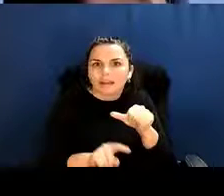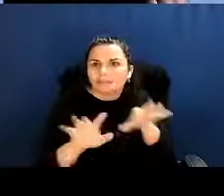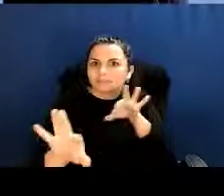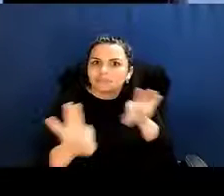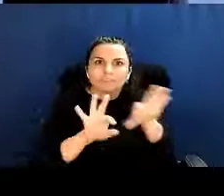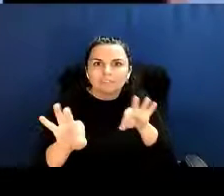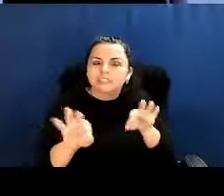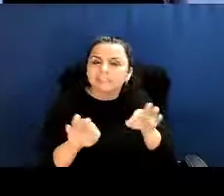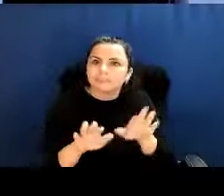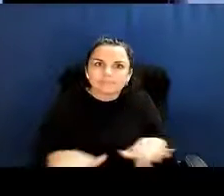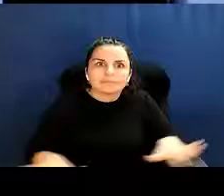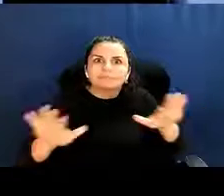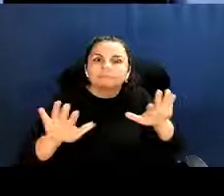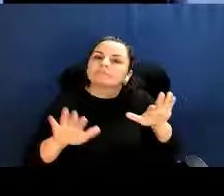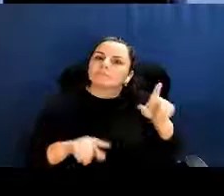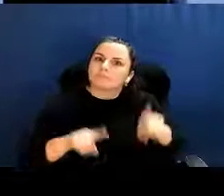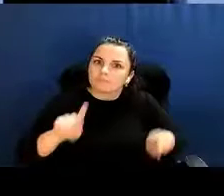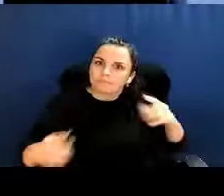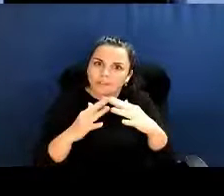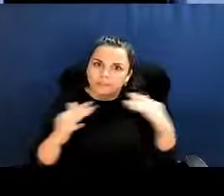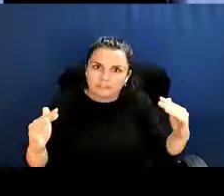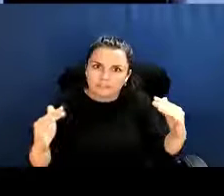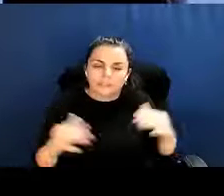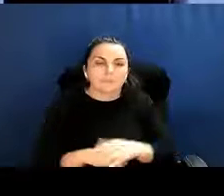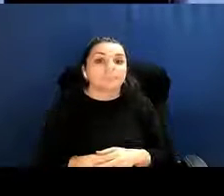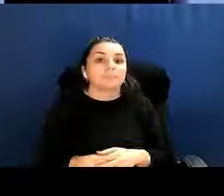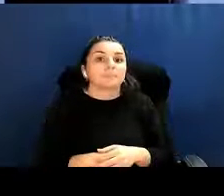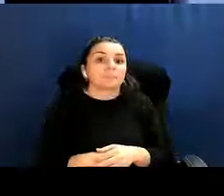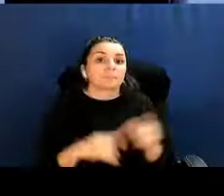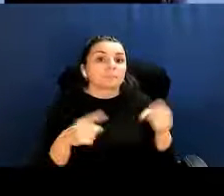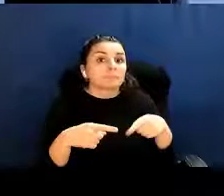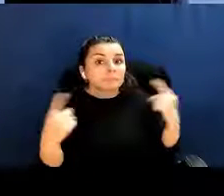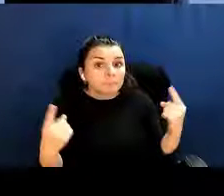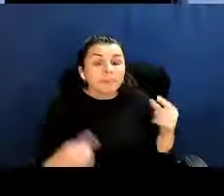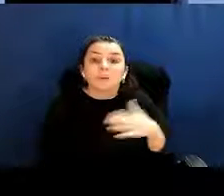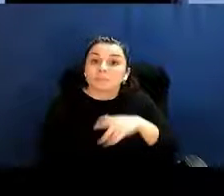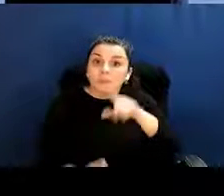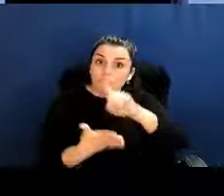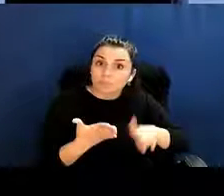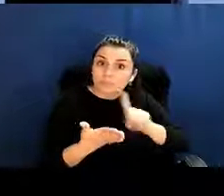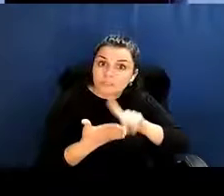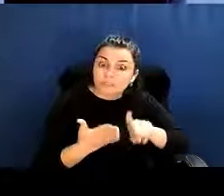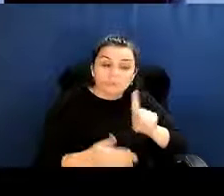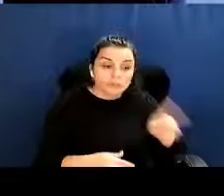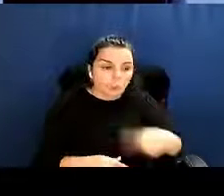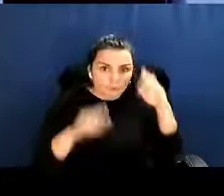Of course, on the flip side, if your research proposes to only recruit teens from a Title 1 School